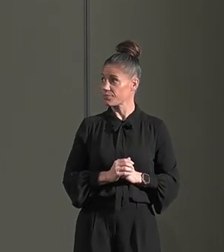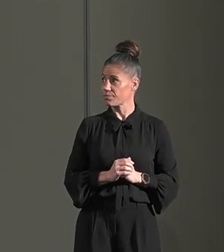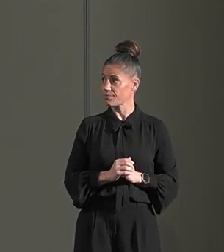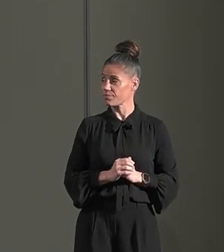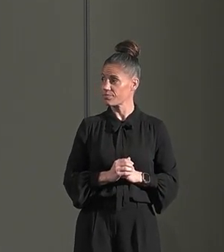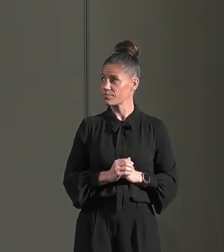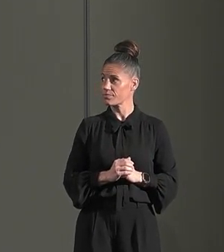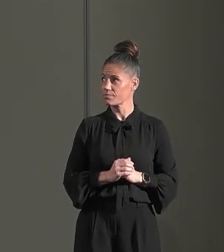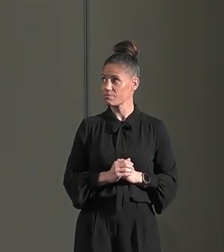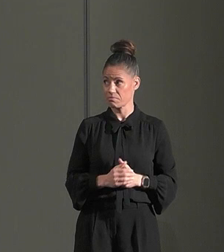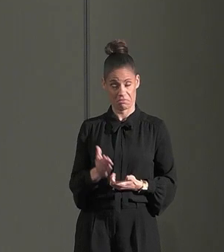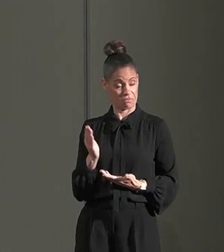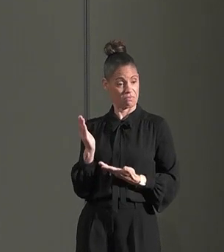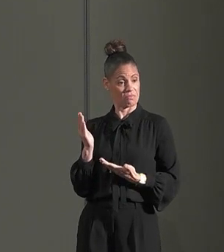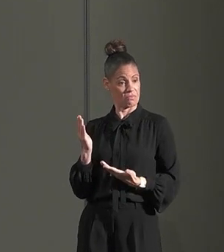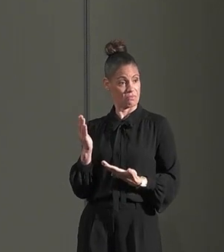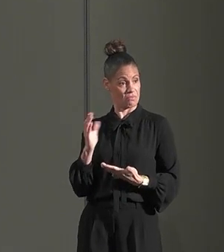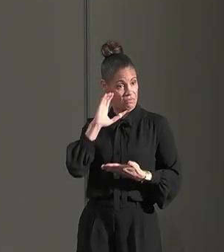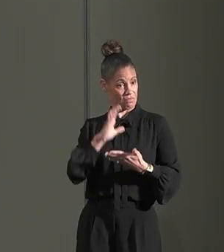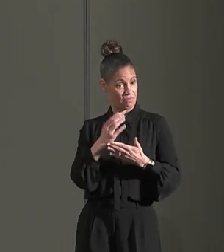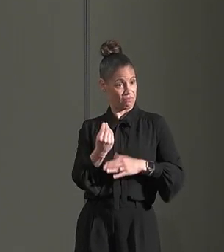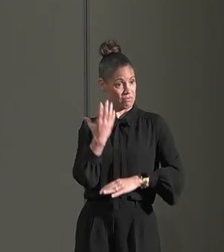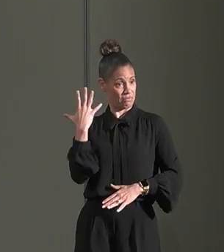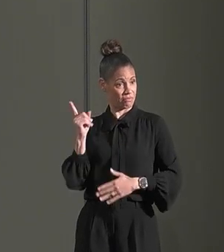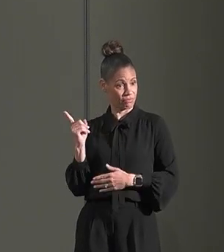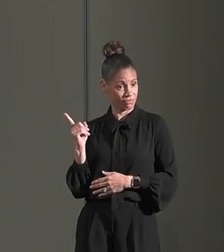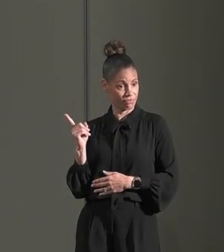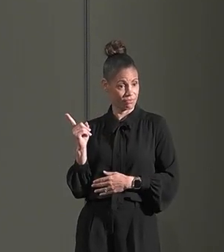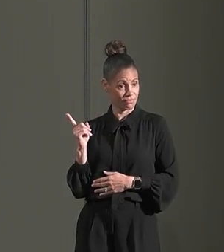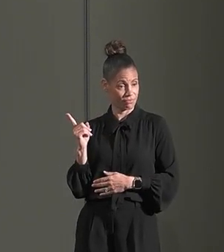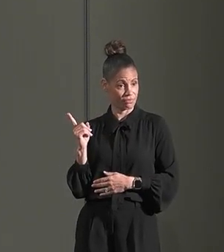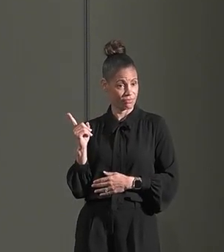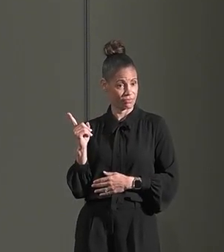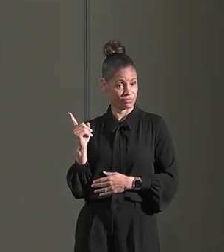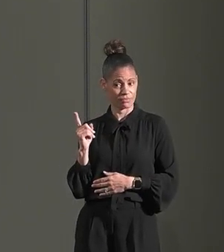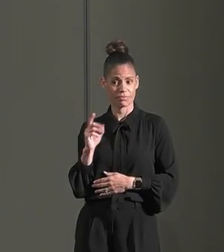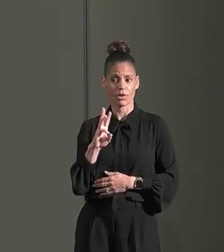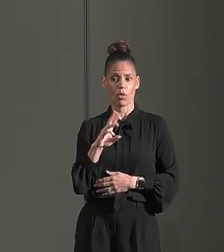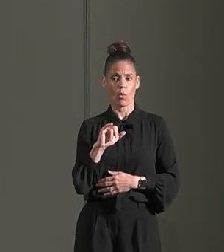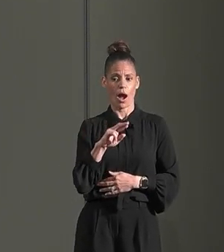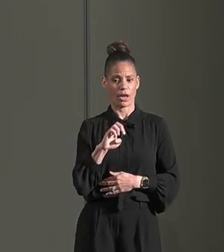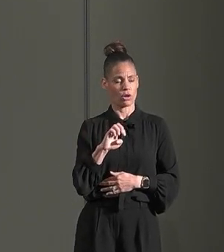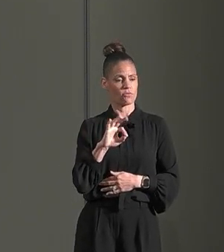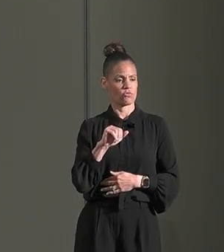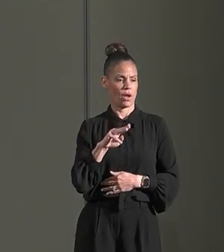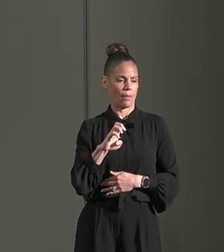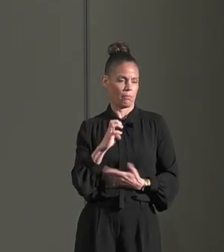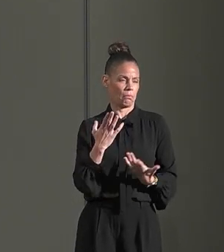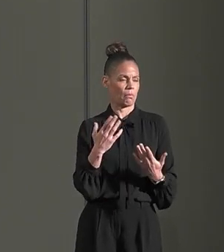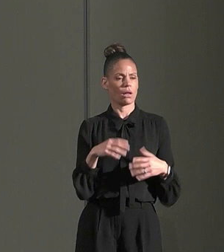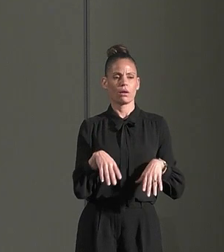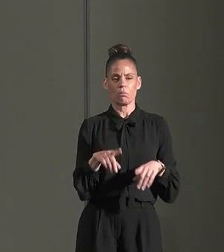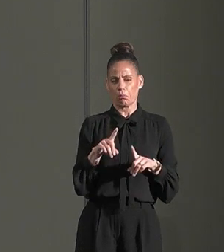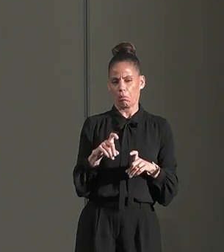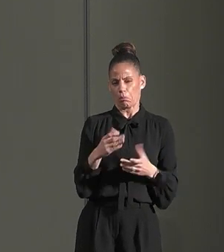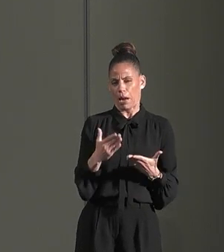What I got on the screen, is a wire frame. A proto top of future version of applications